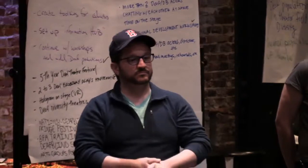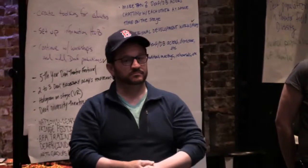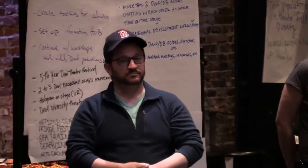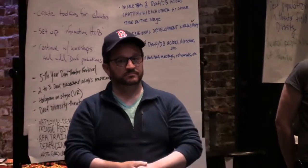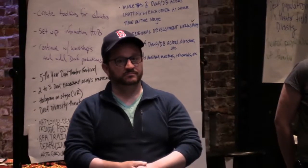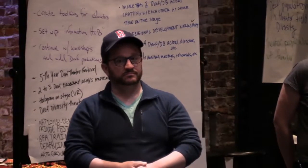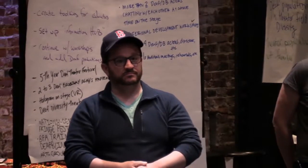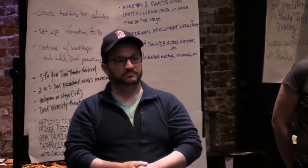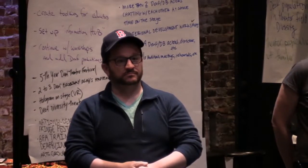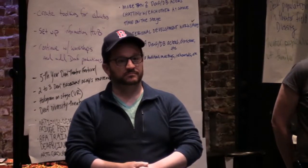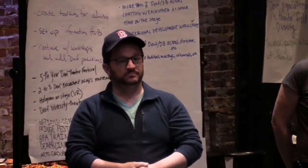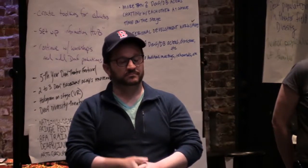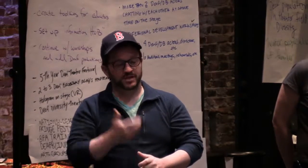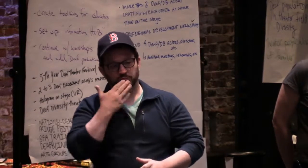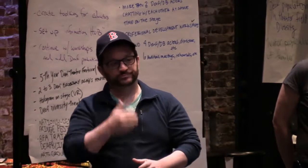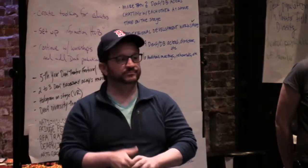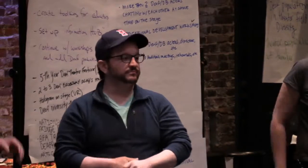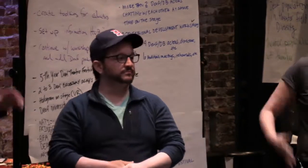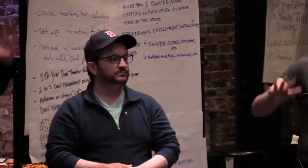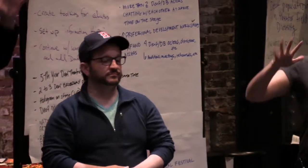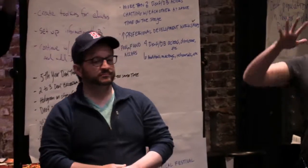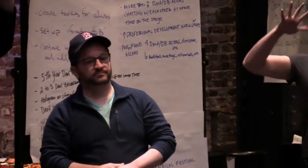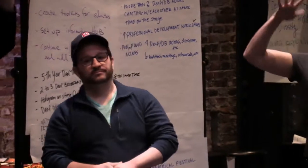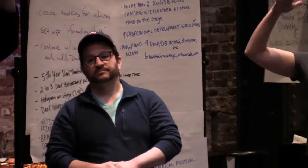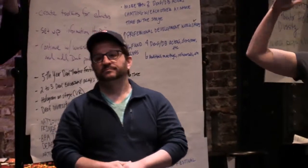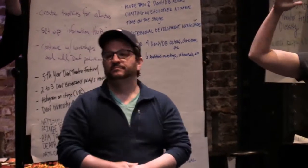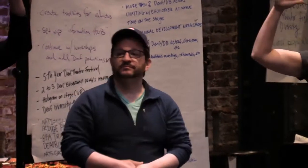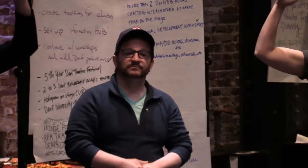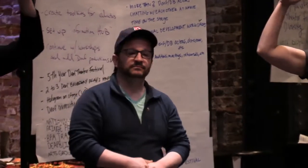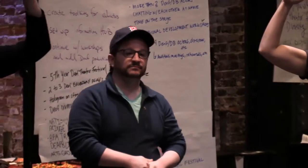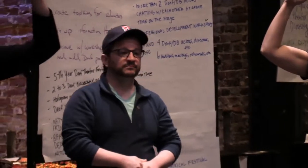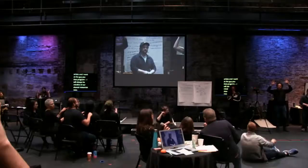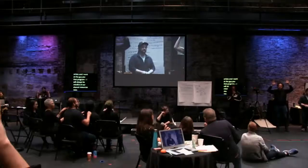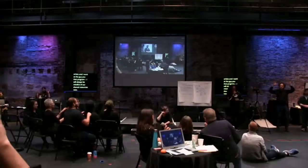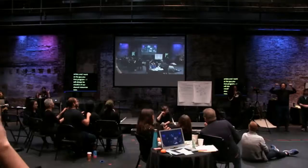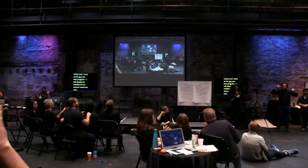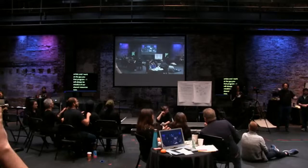and to carry that forth and to spread that. Thank you.